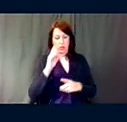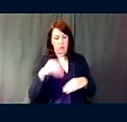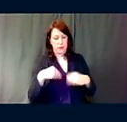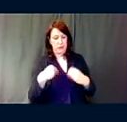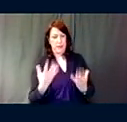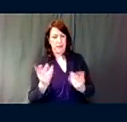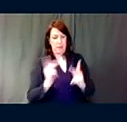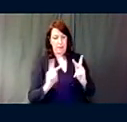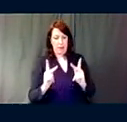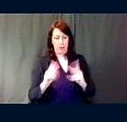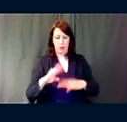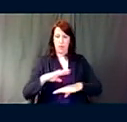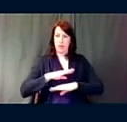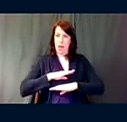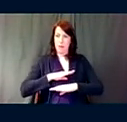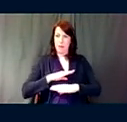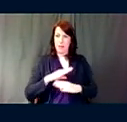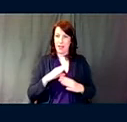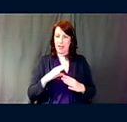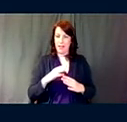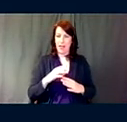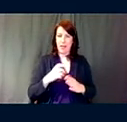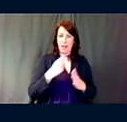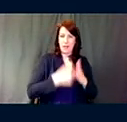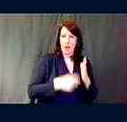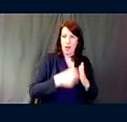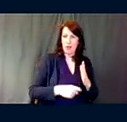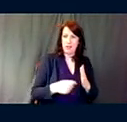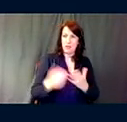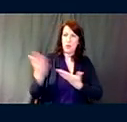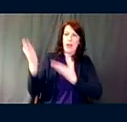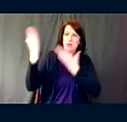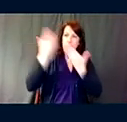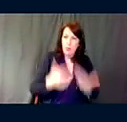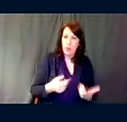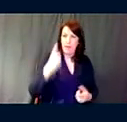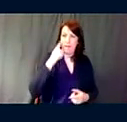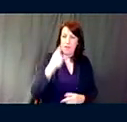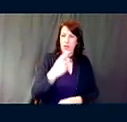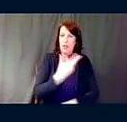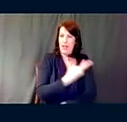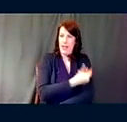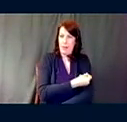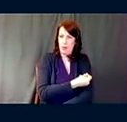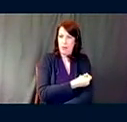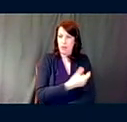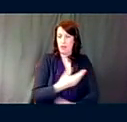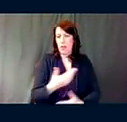SUFFICIENT WE THOUGHT TO GIVE -- TO COMPENSATE THE SMALL COST OF ACTUALLY TAKING THE KIDS TO